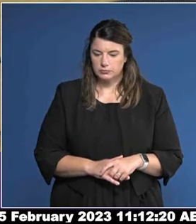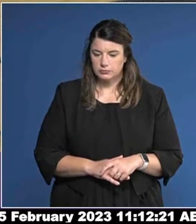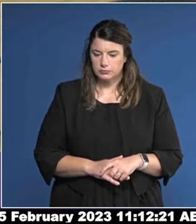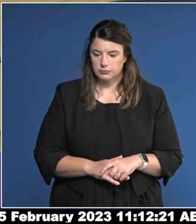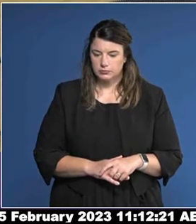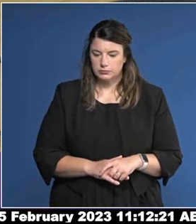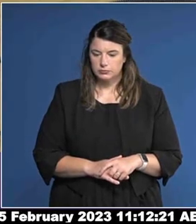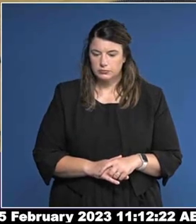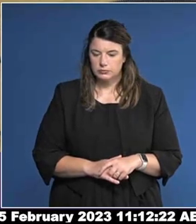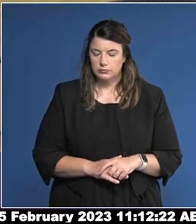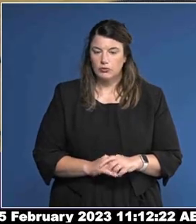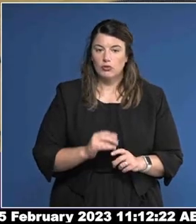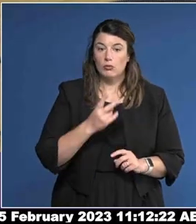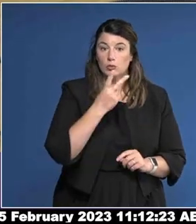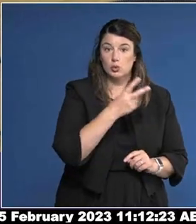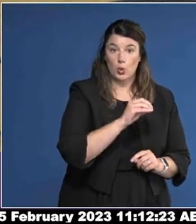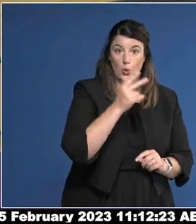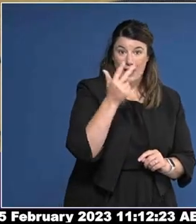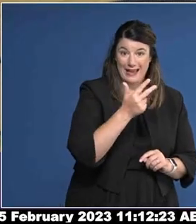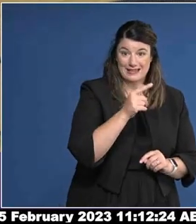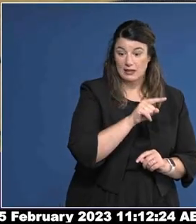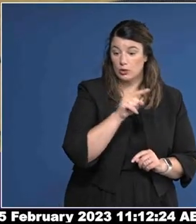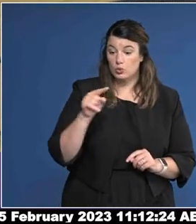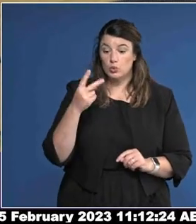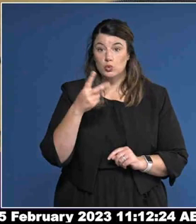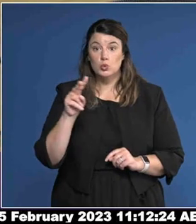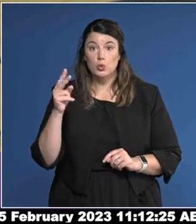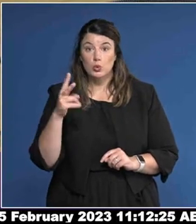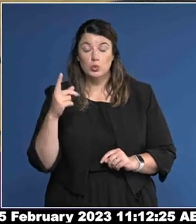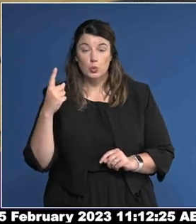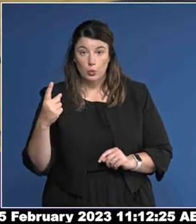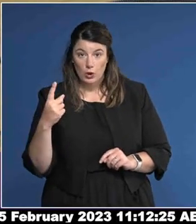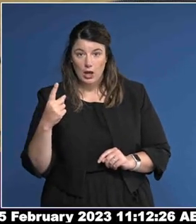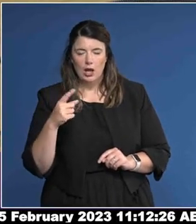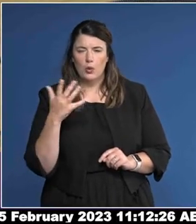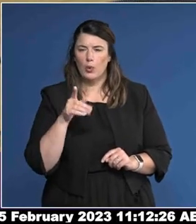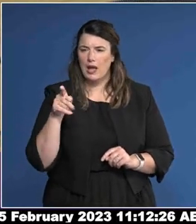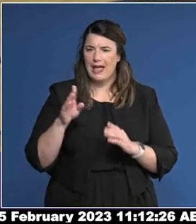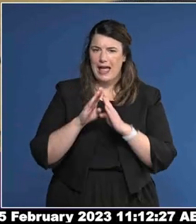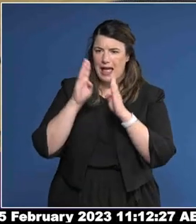Between 2018 and 2021, team leaders at the Mount Druitt day program were required to